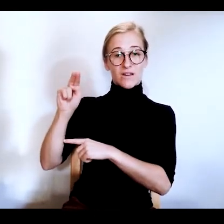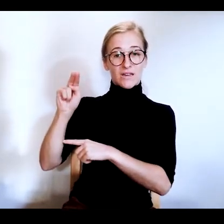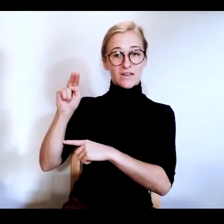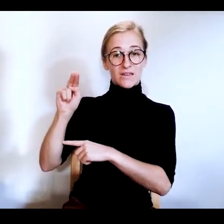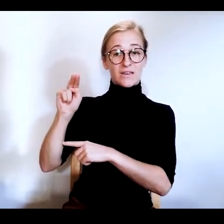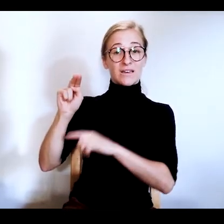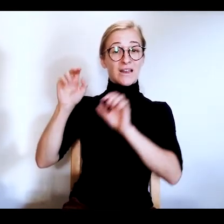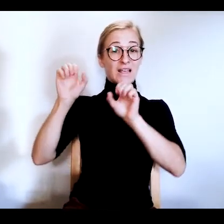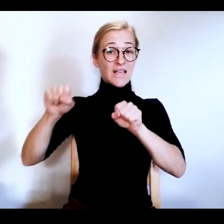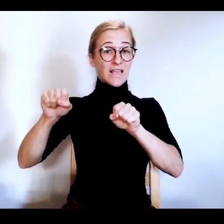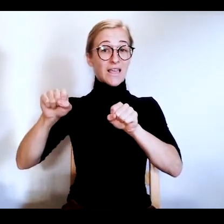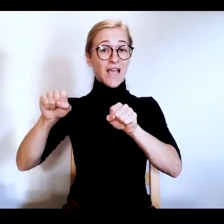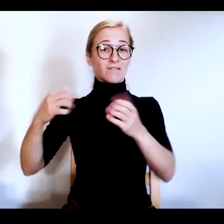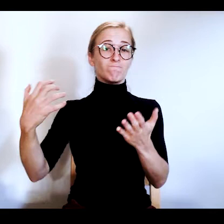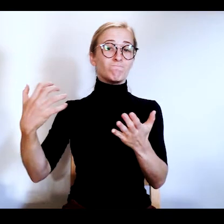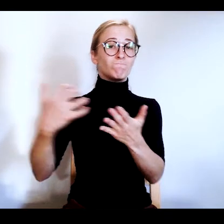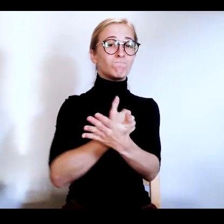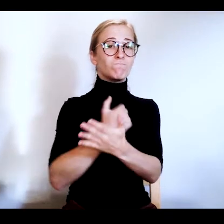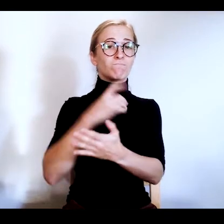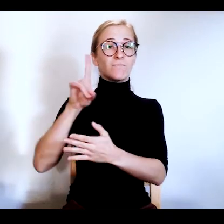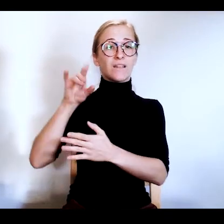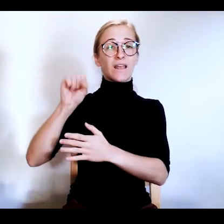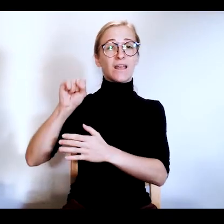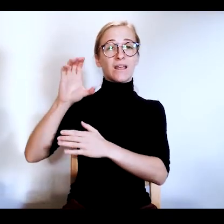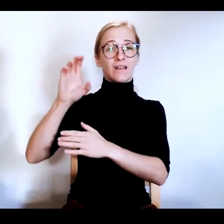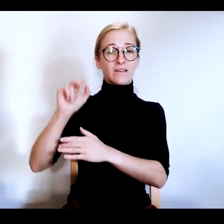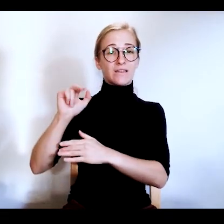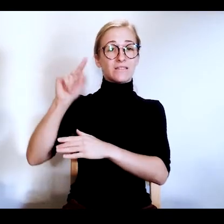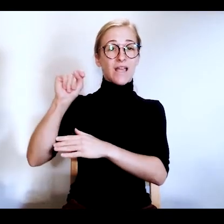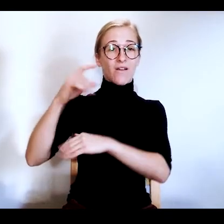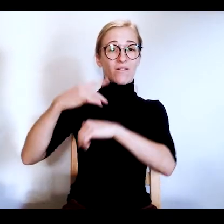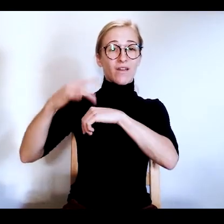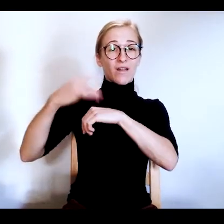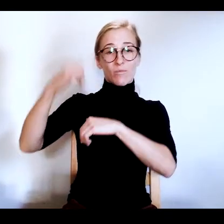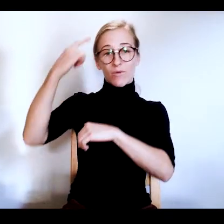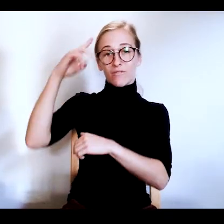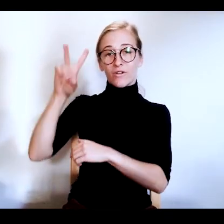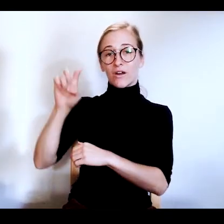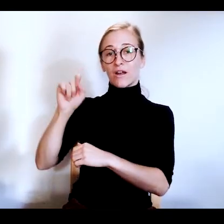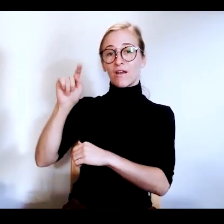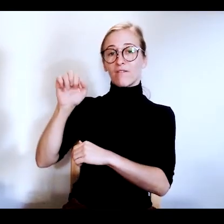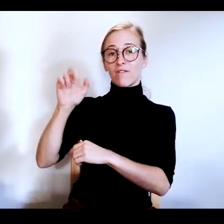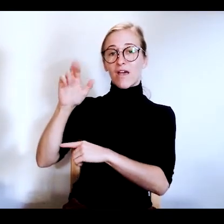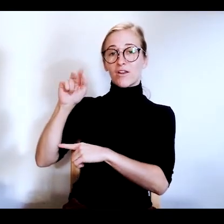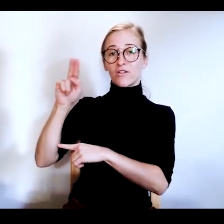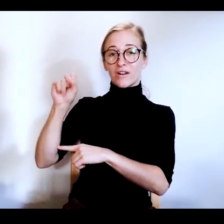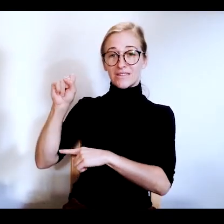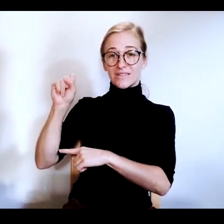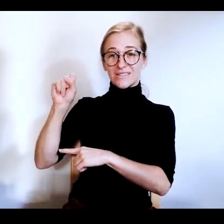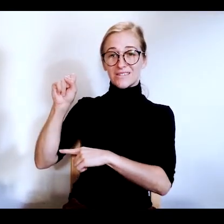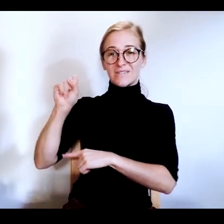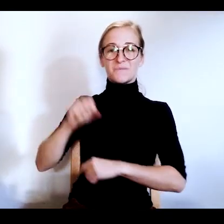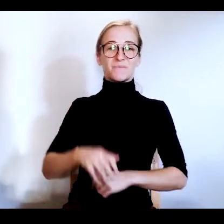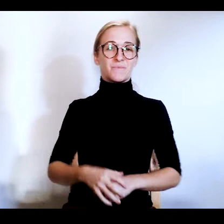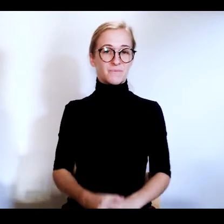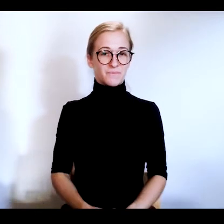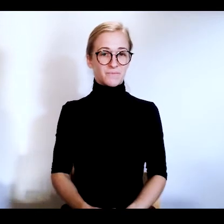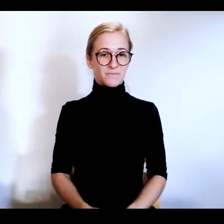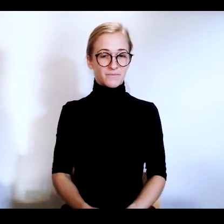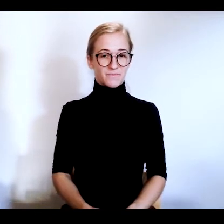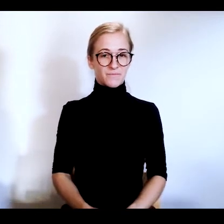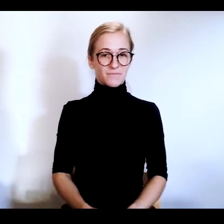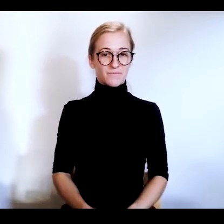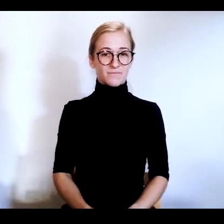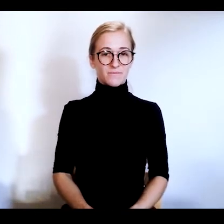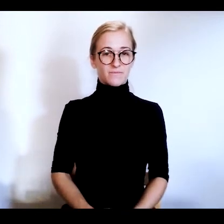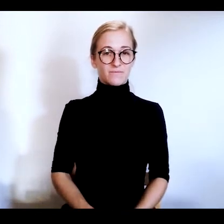so they can look at different services that give discounts to veterans.